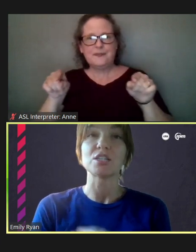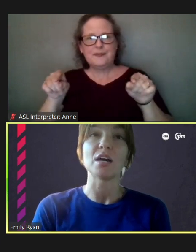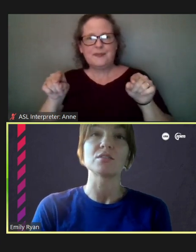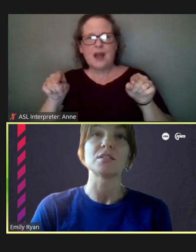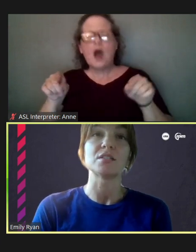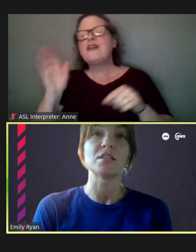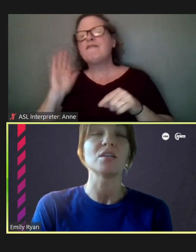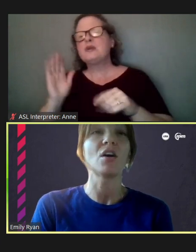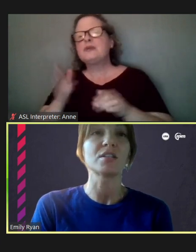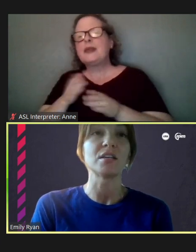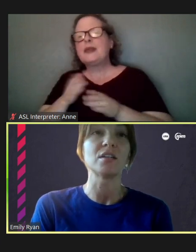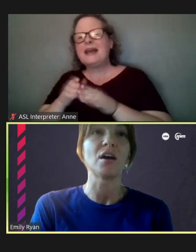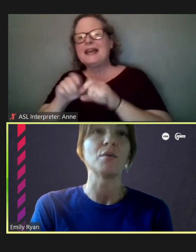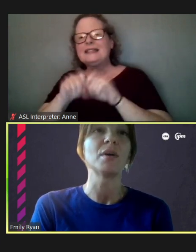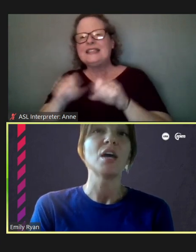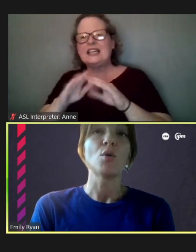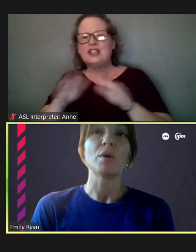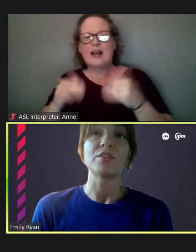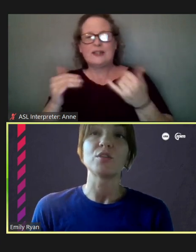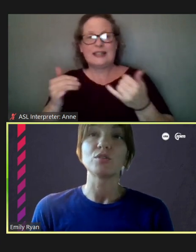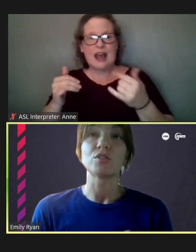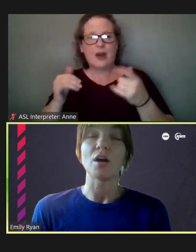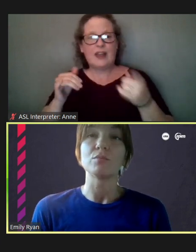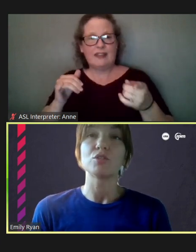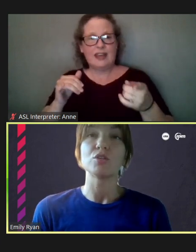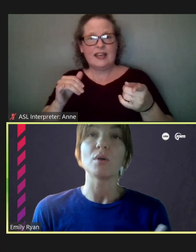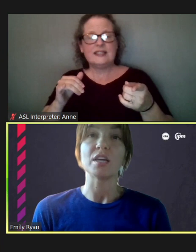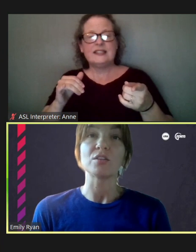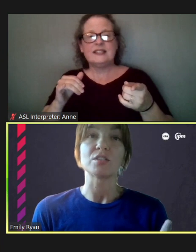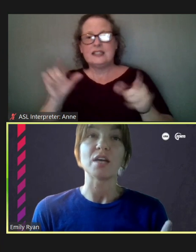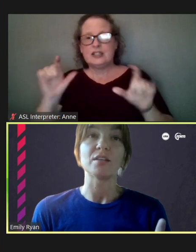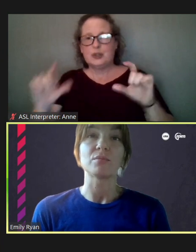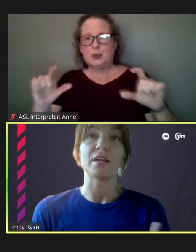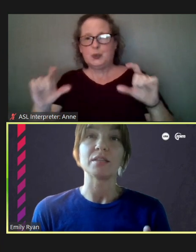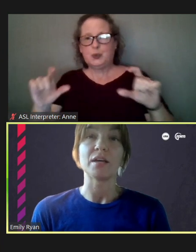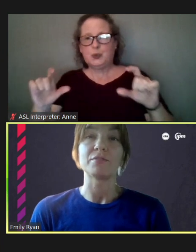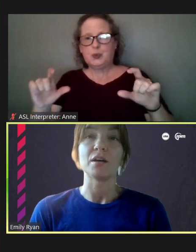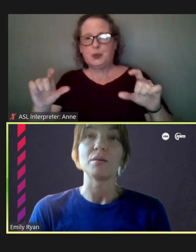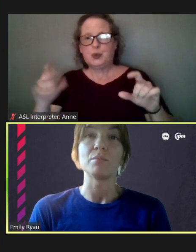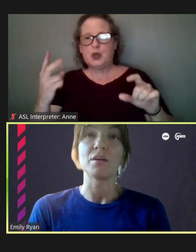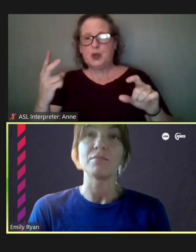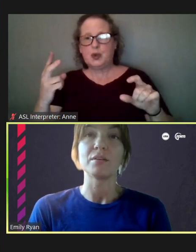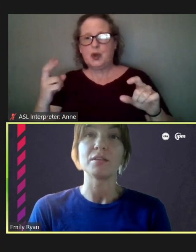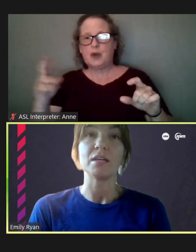station house. This is the aux, and with those two on either side, the right and left of